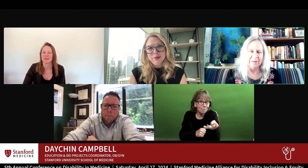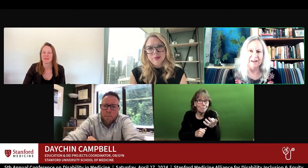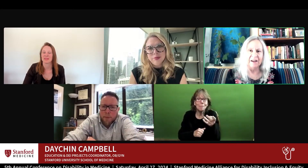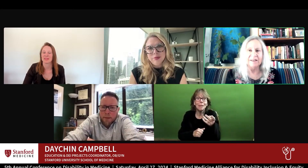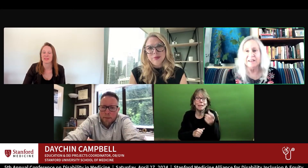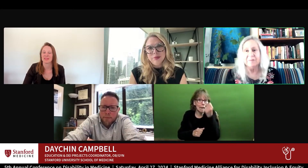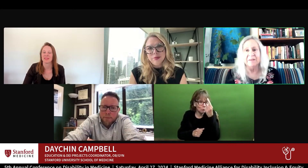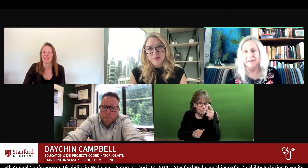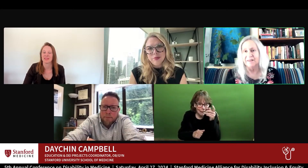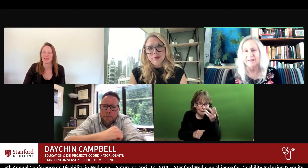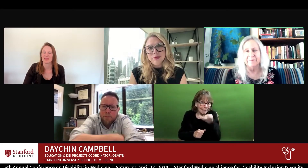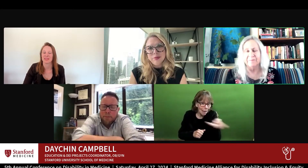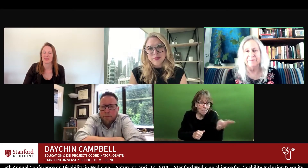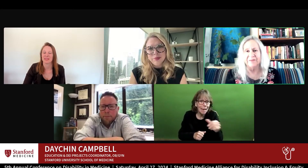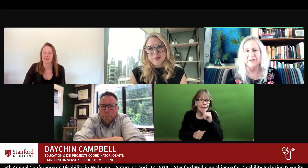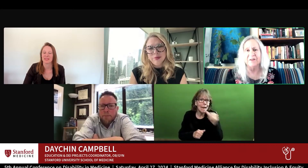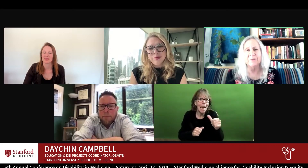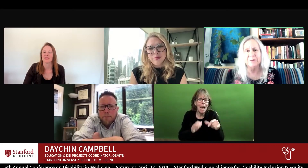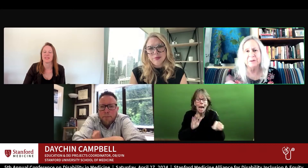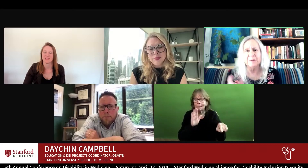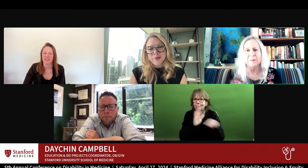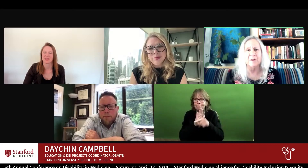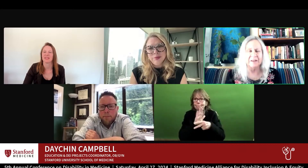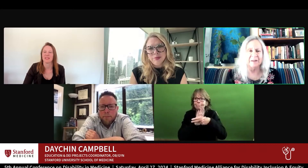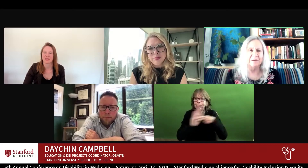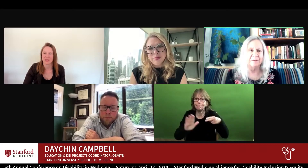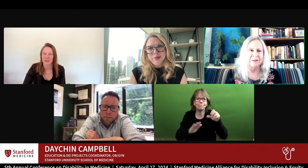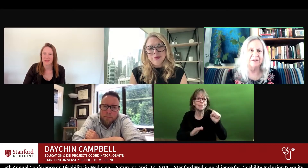and not stigmatize them. So those are some small steps that we took